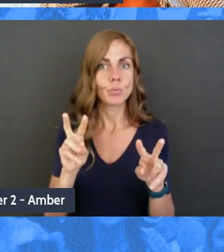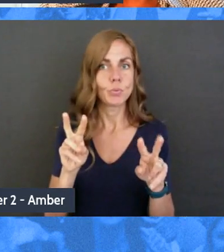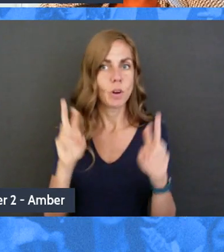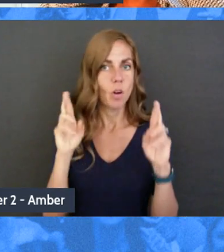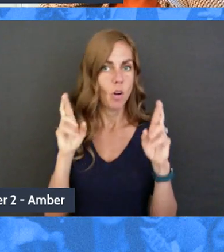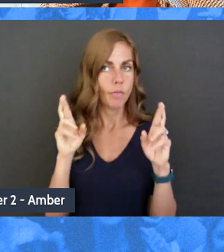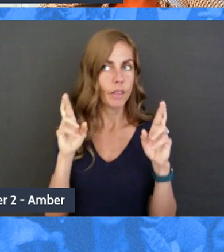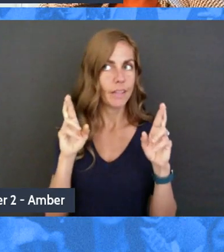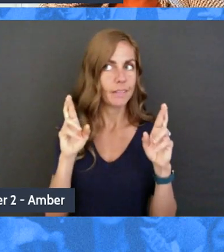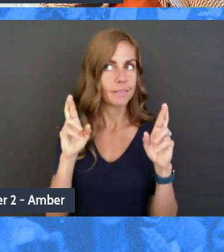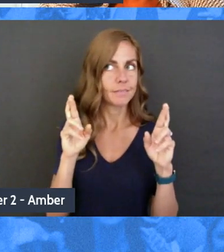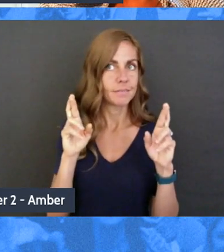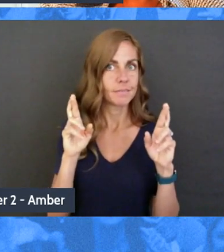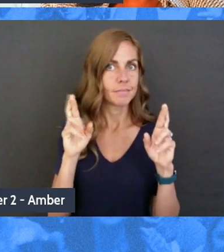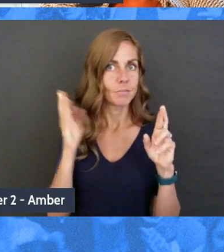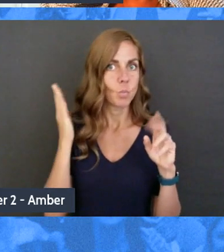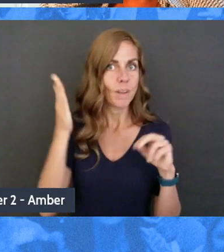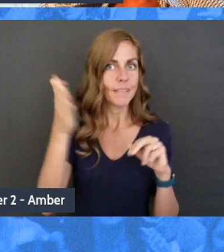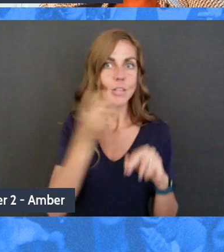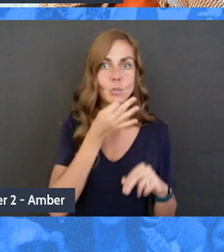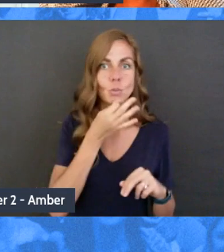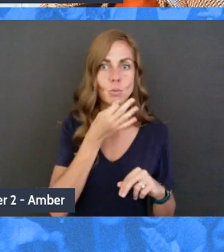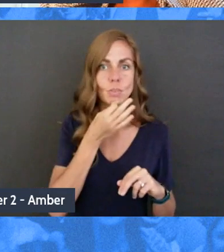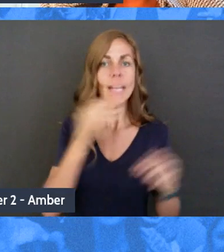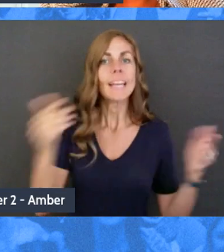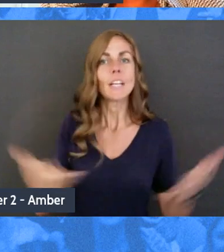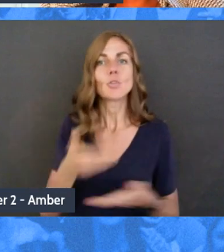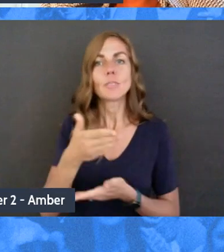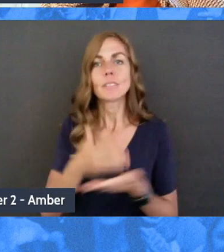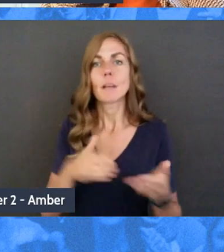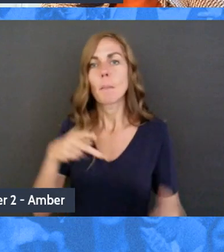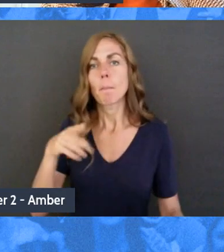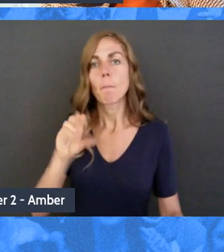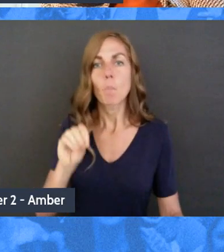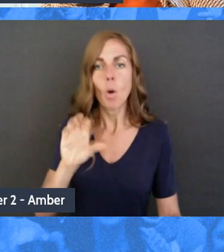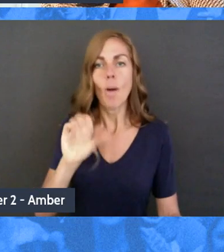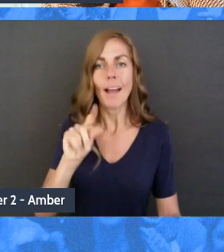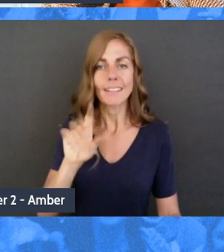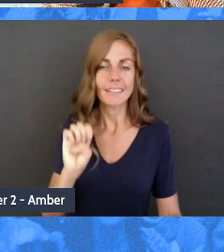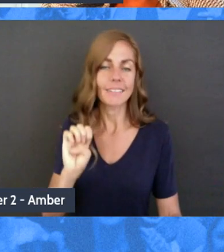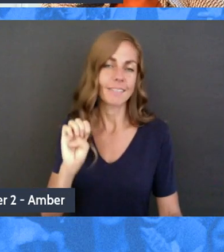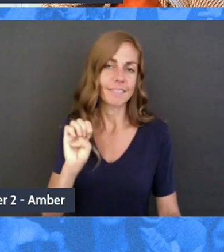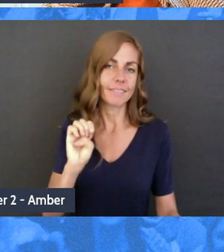introducing some of this proactive legislation, because in addition to protecting our voting rights,